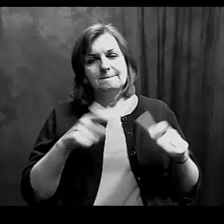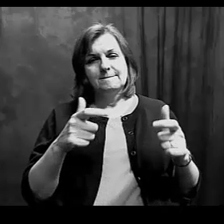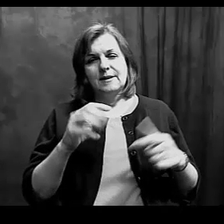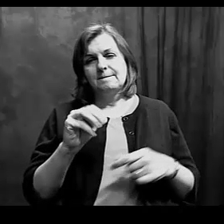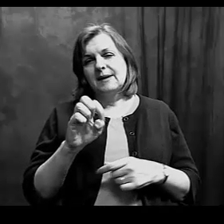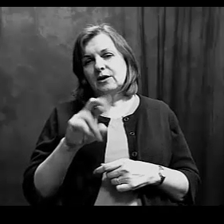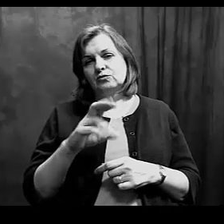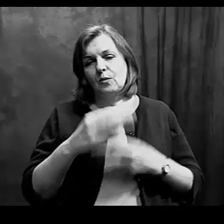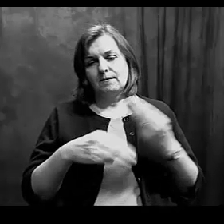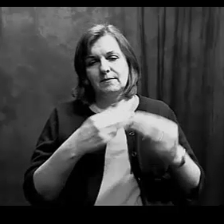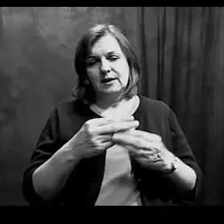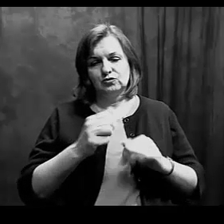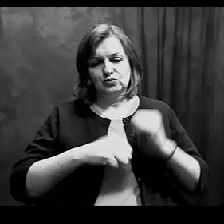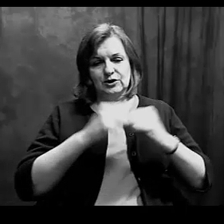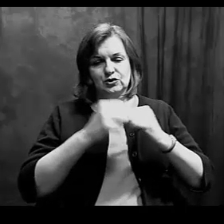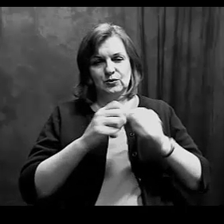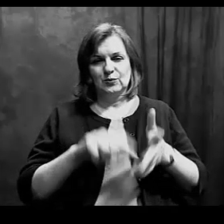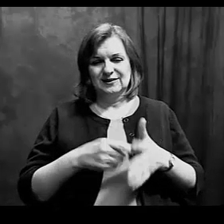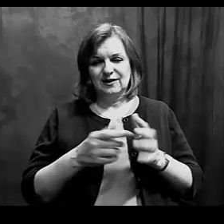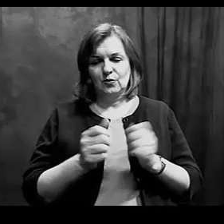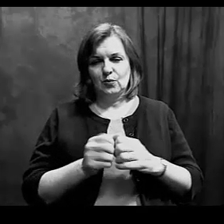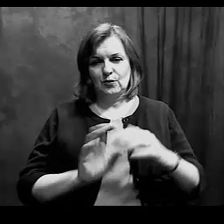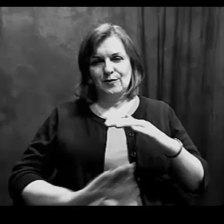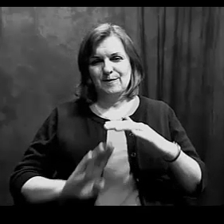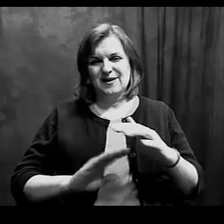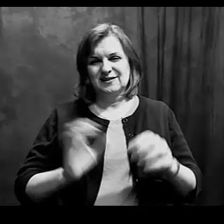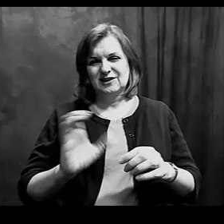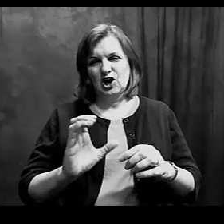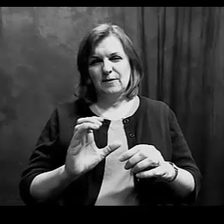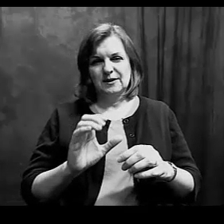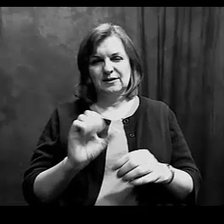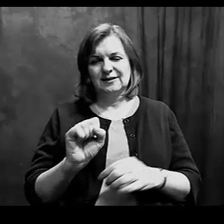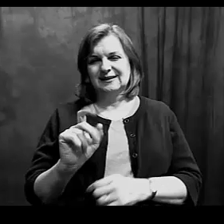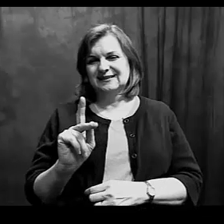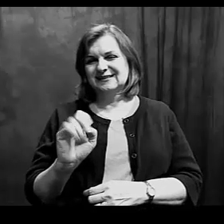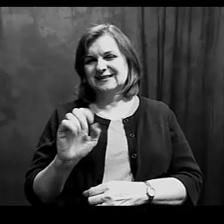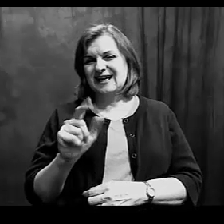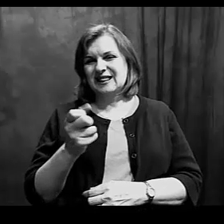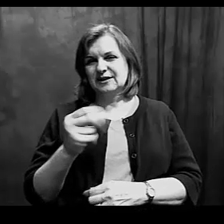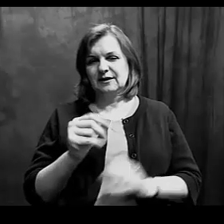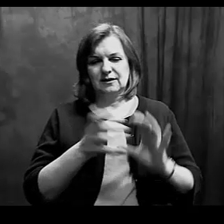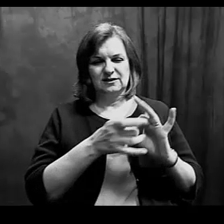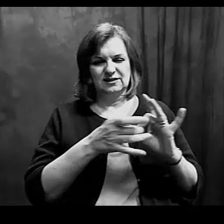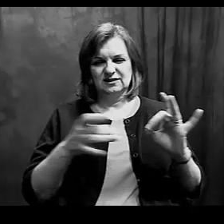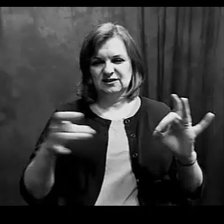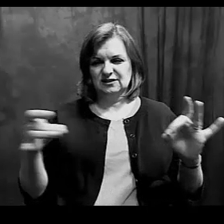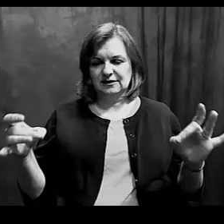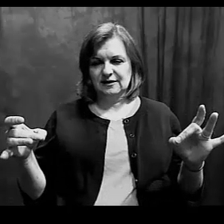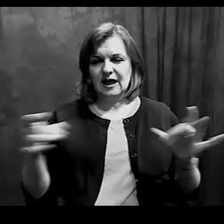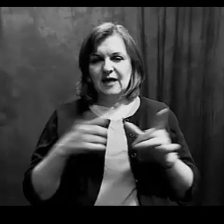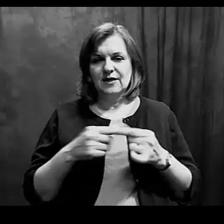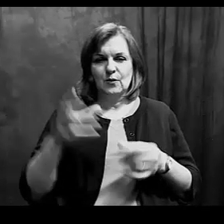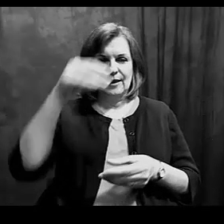macromolecules so you'll see this when we start showing you macromolecules structures that you start with a basic carbon skeleton